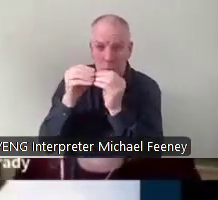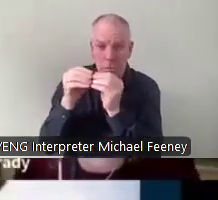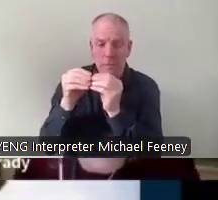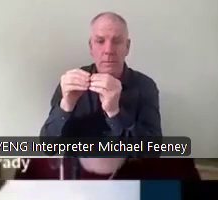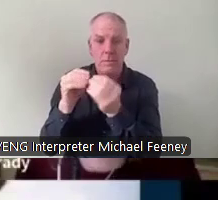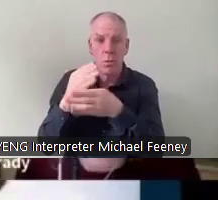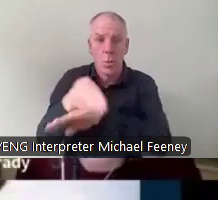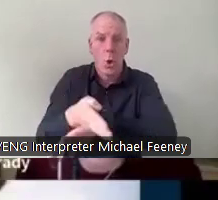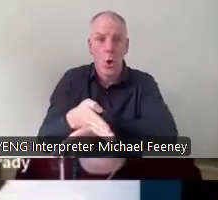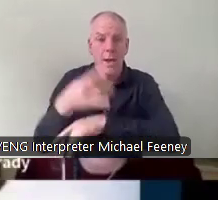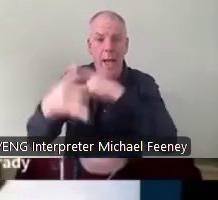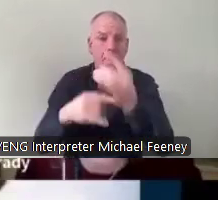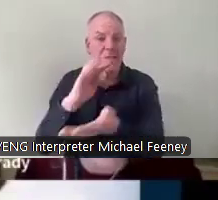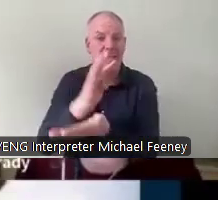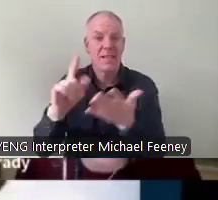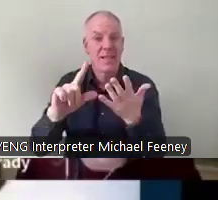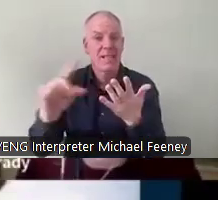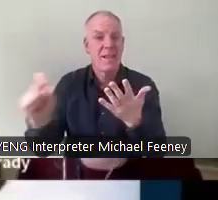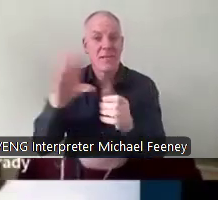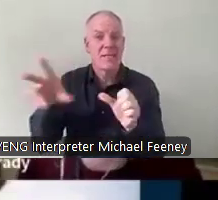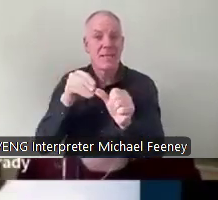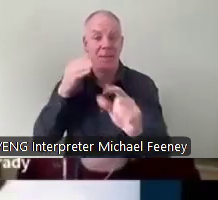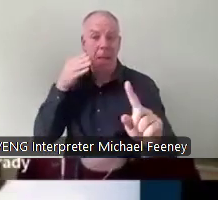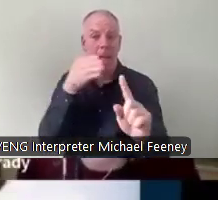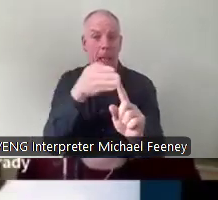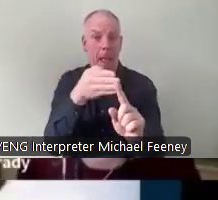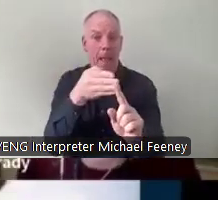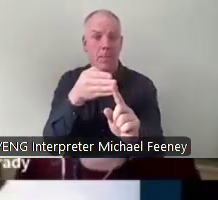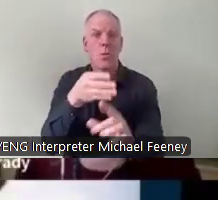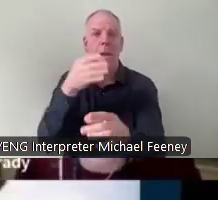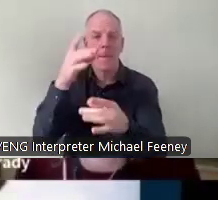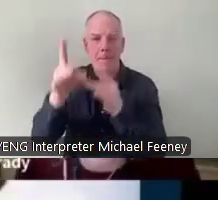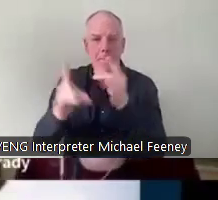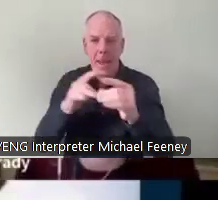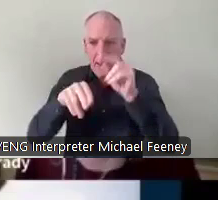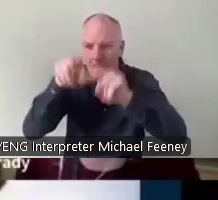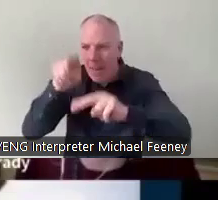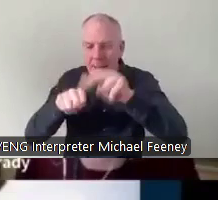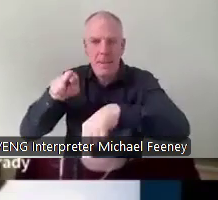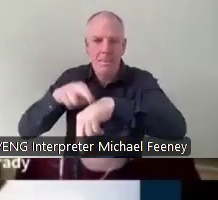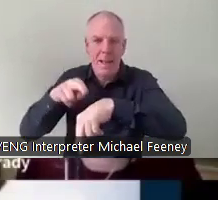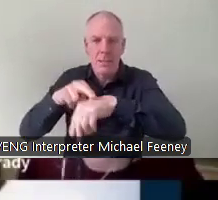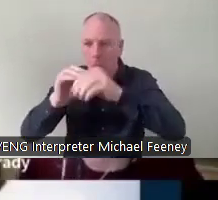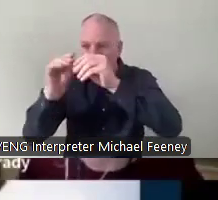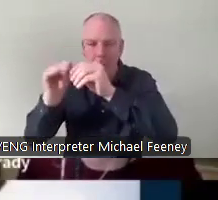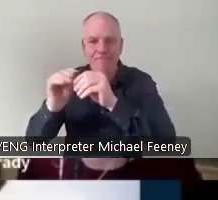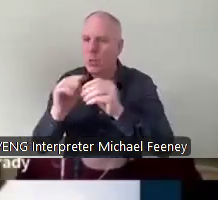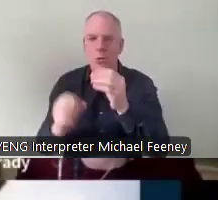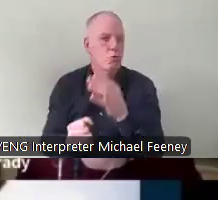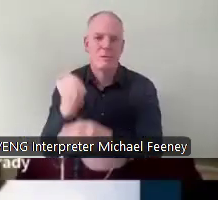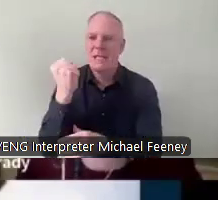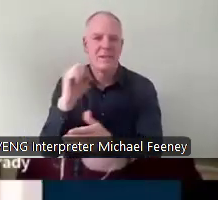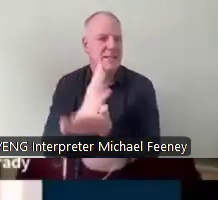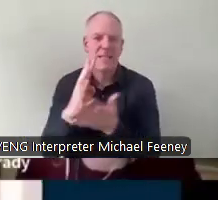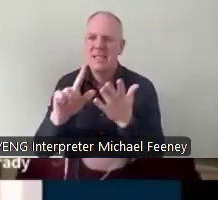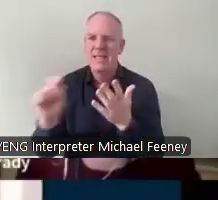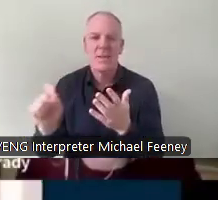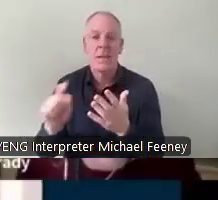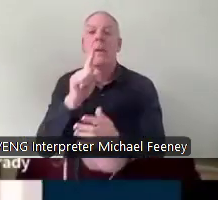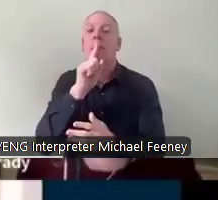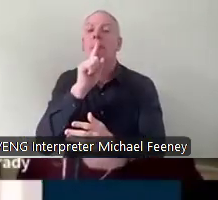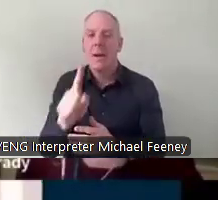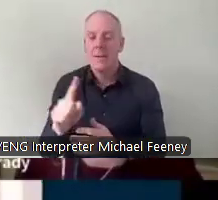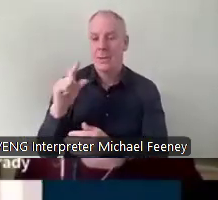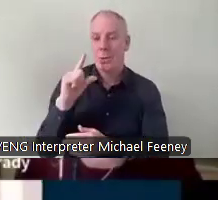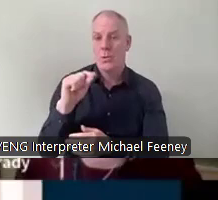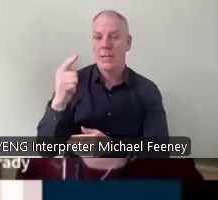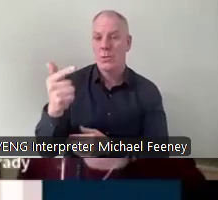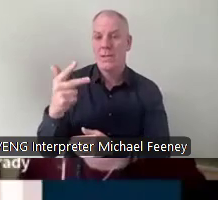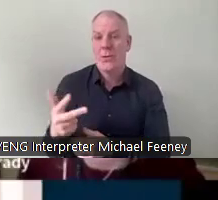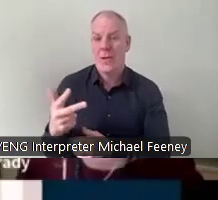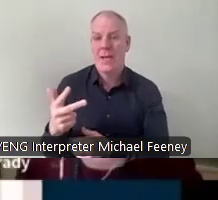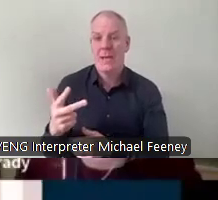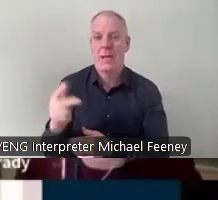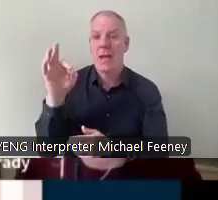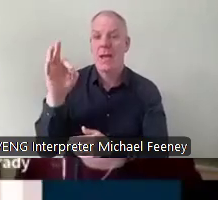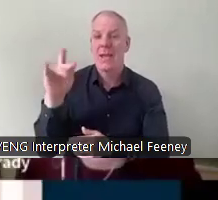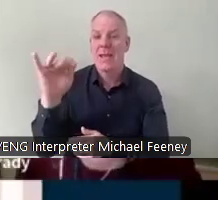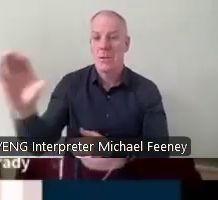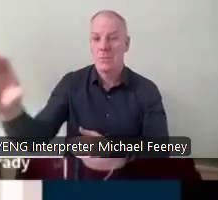1970s specifically with a view to consolidating the paint layer, were unfortunately, largely unsuccessful. But in 2023 the Gallery was awarded a grant from the TEFAF